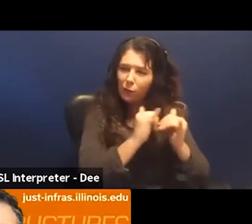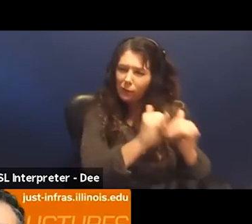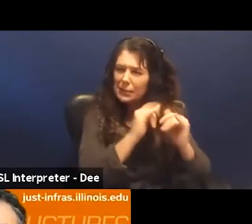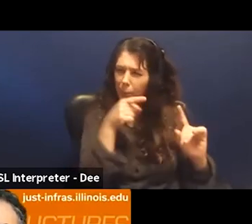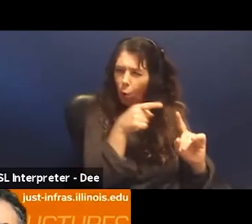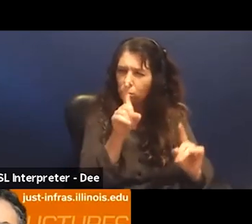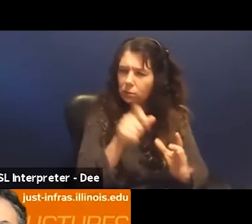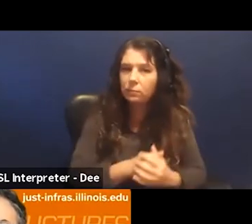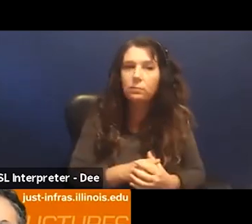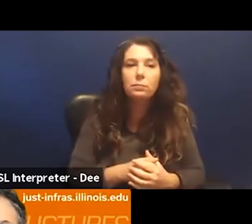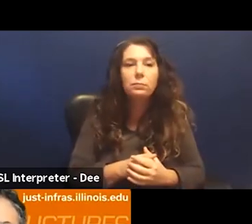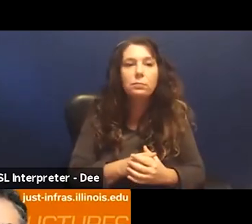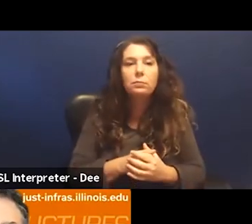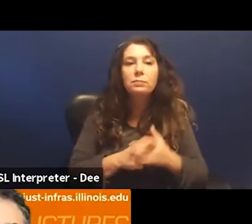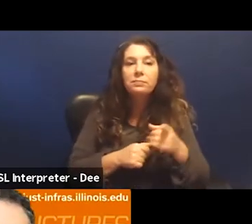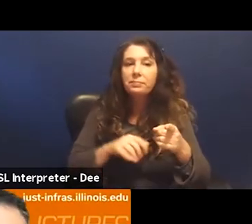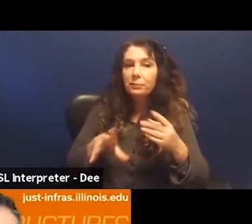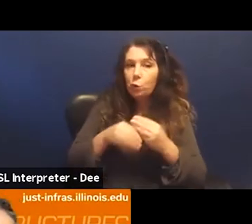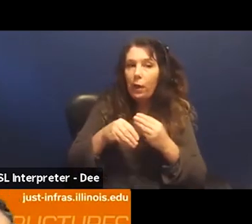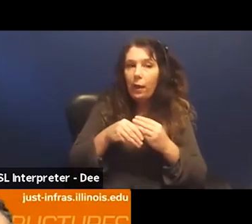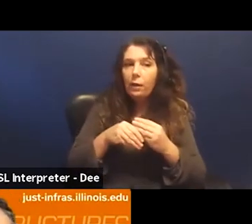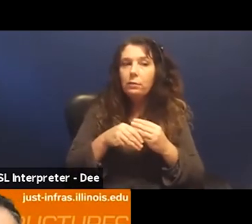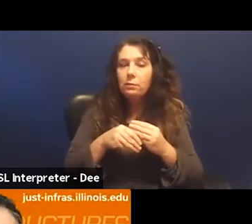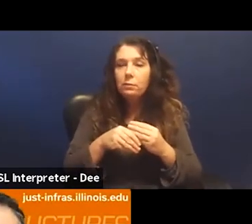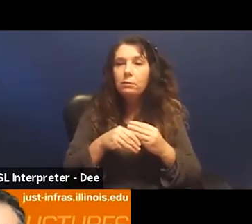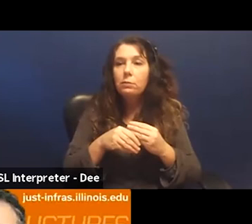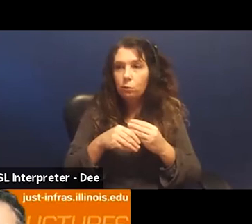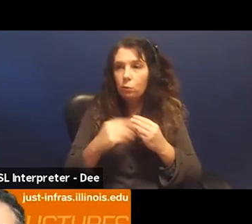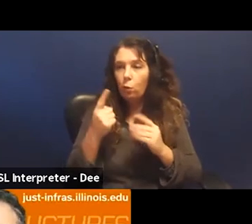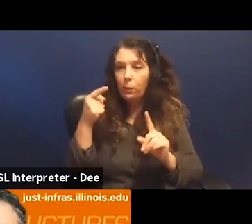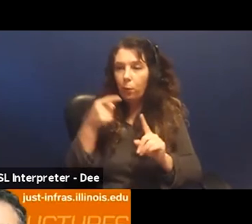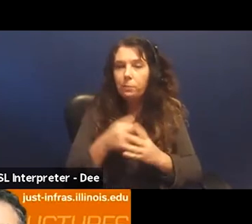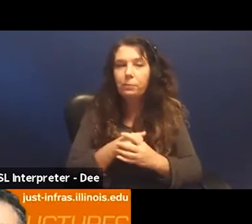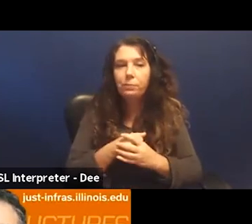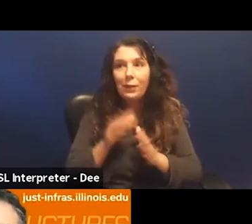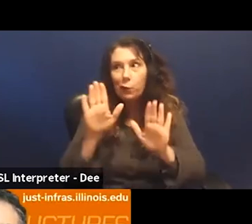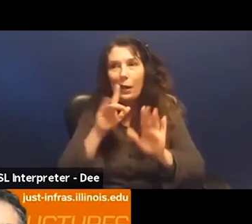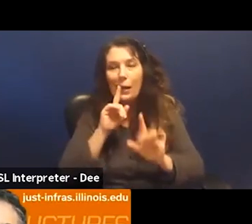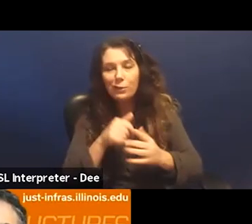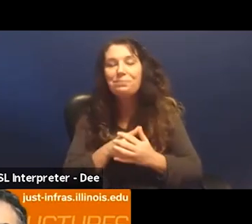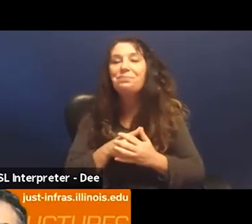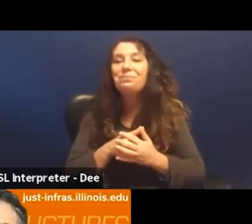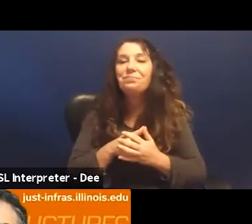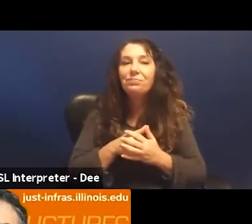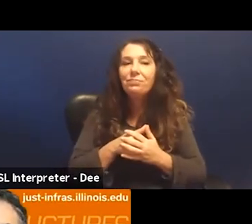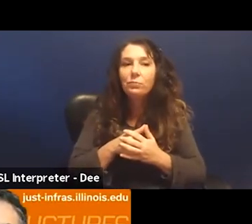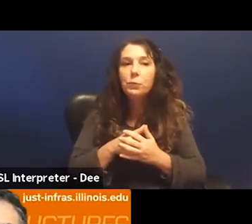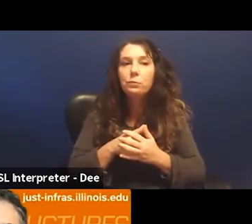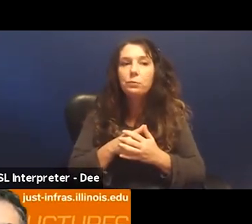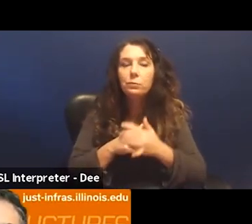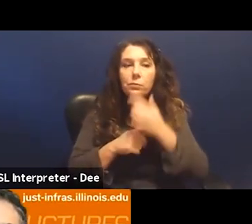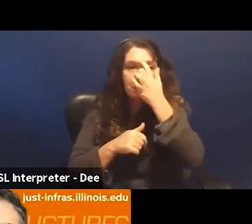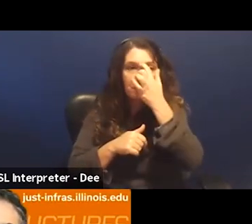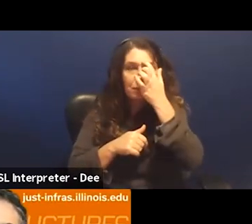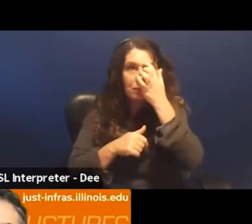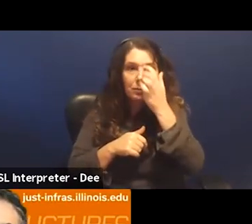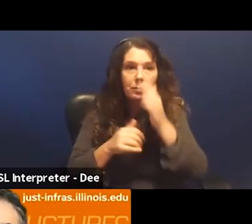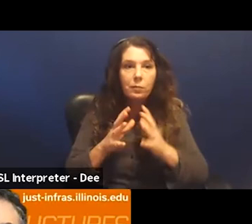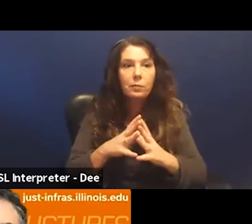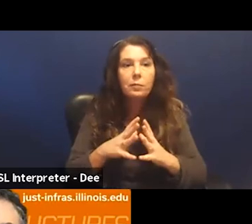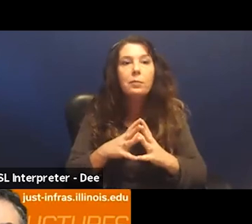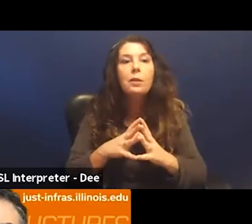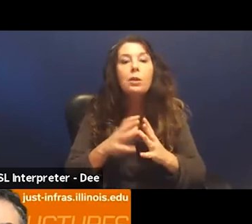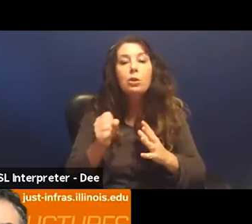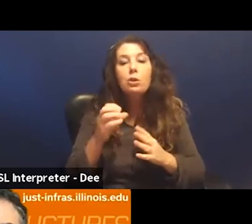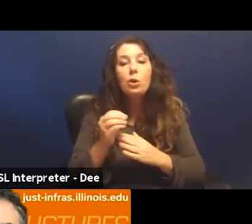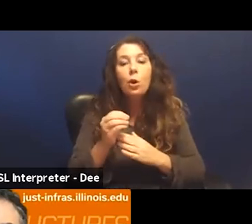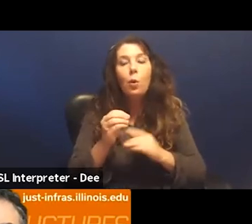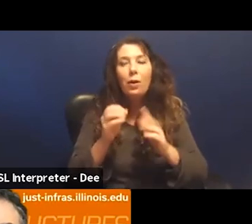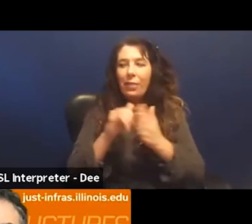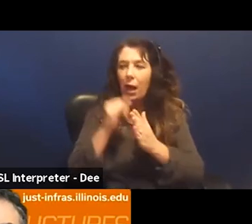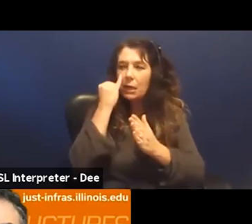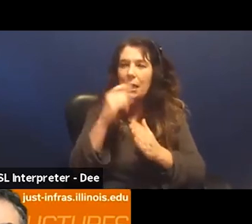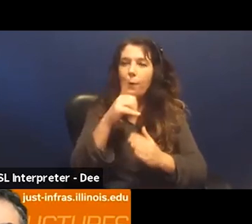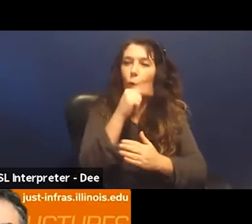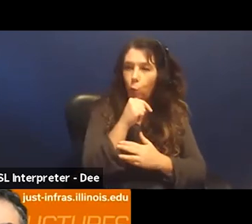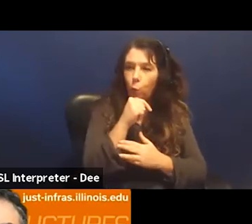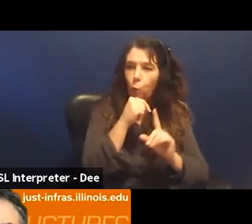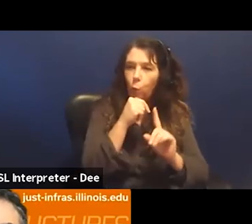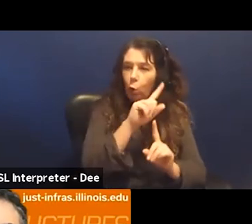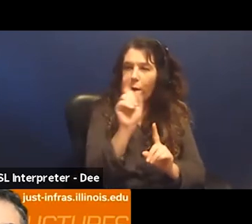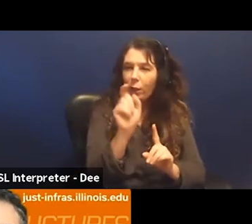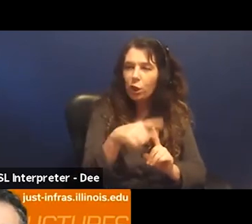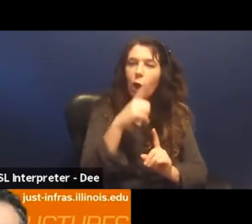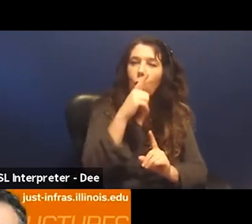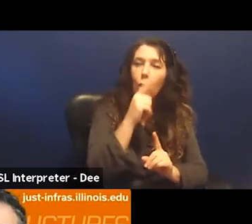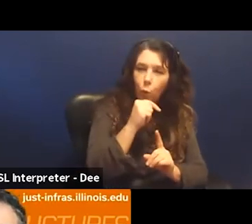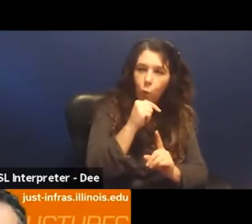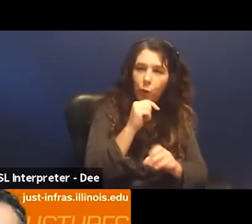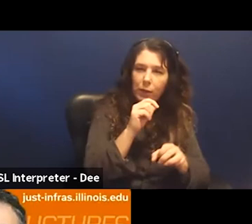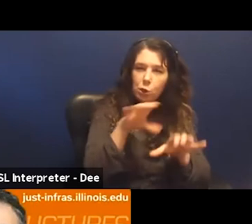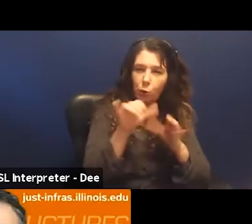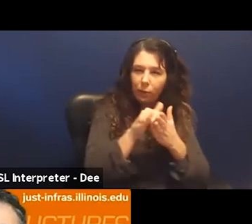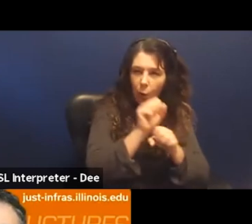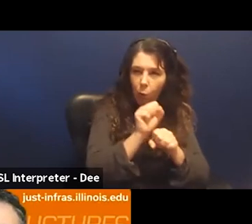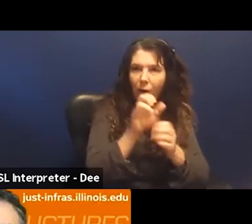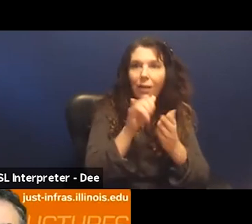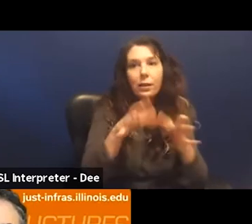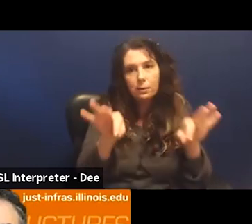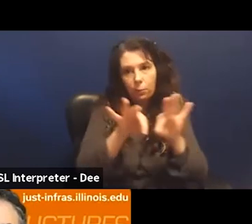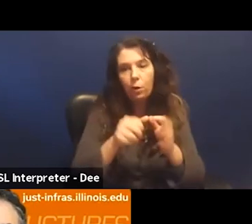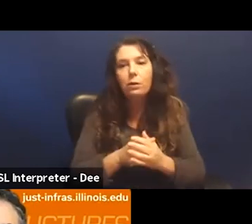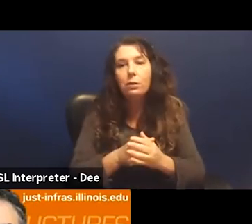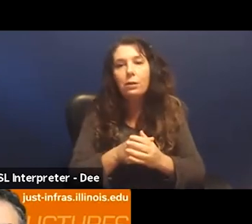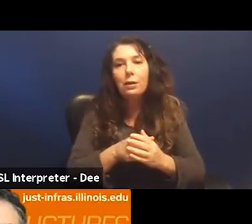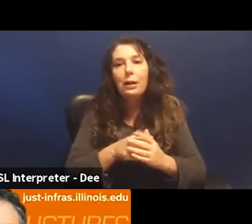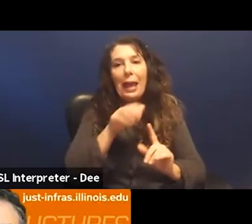And just to add one last point to that. Great answer is, is to say like, it's also where we come back to the who questions and, you know, as we say over and over again like who is doing the work really matters, and the context from which the work emerges